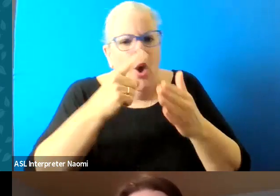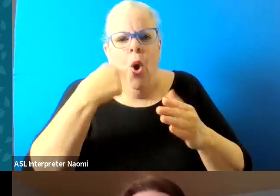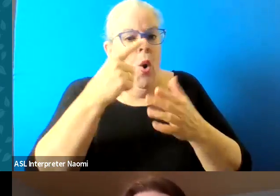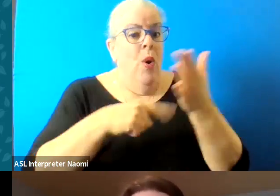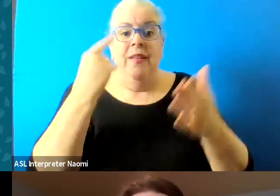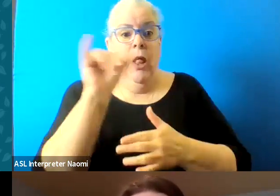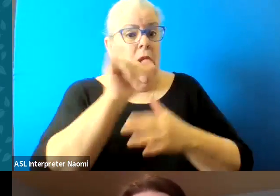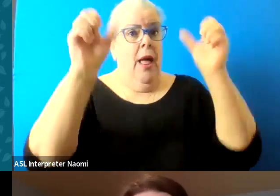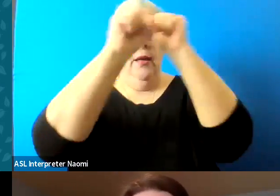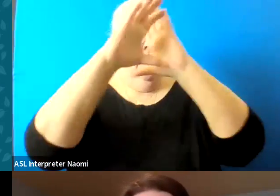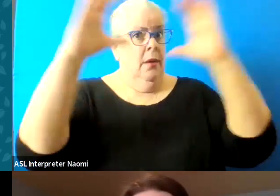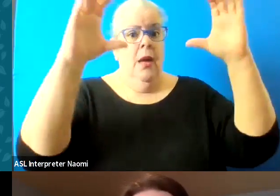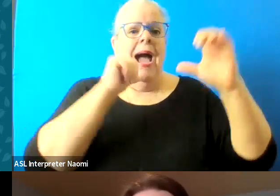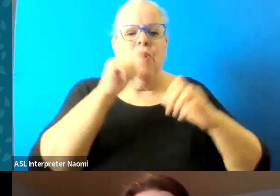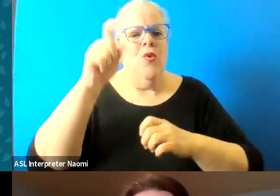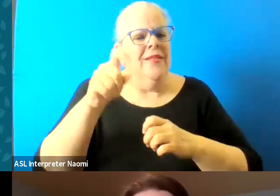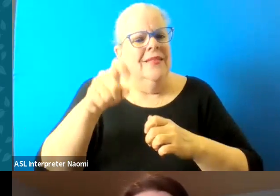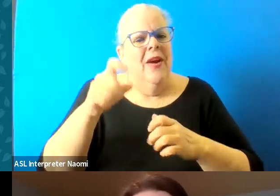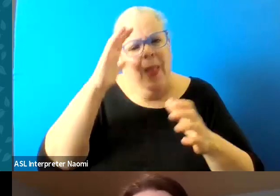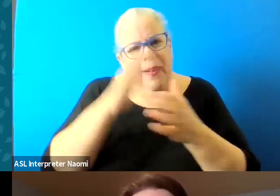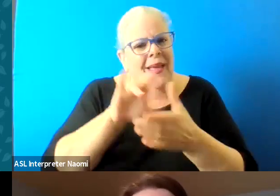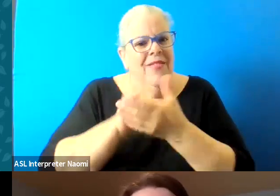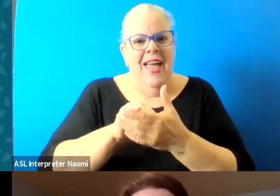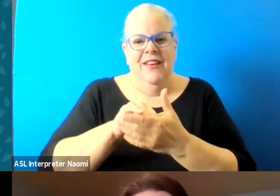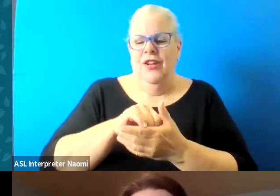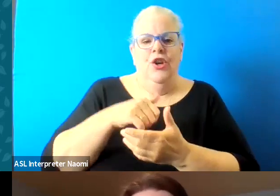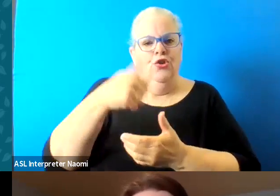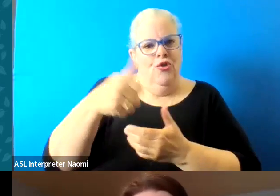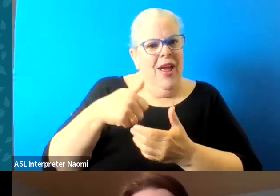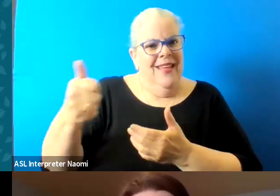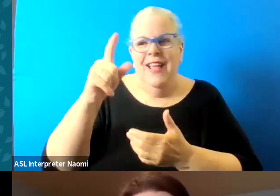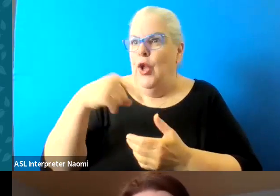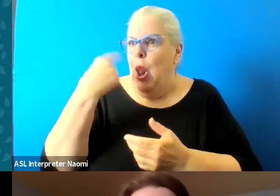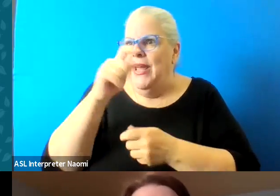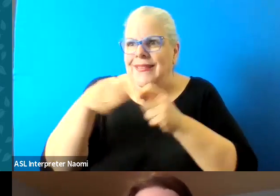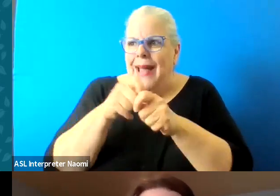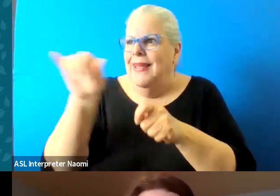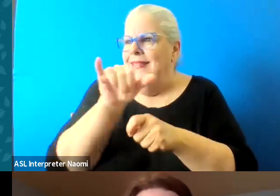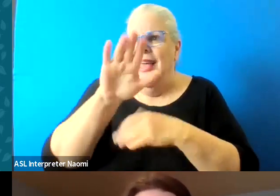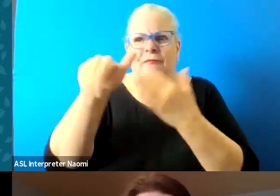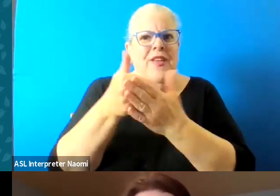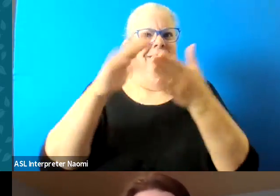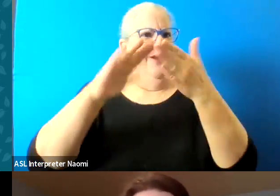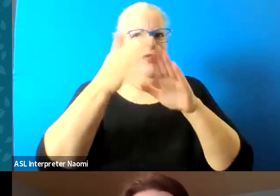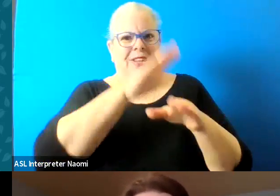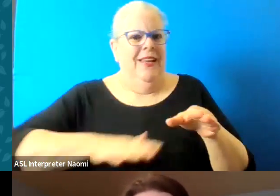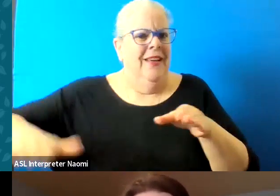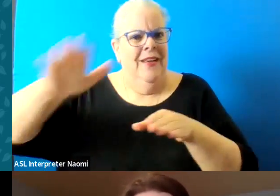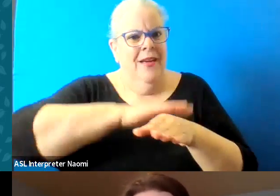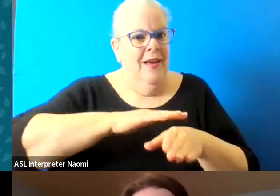Because I don't necessarily believe that the transit has to look exactly the same across the entire city because we fully own our own transit system.